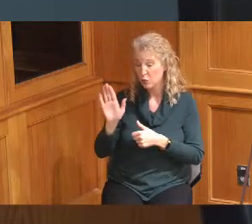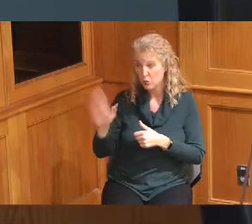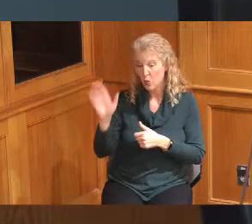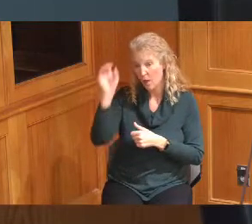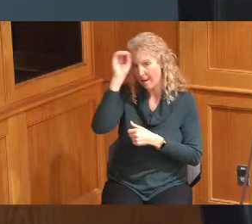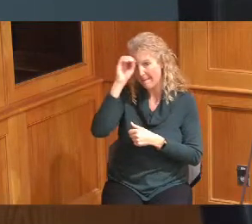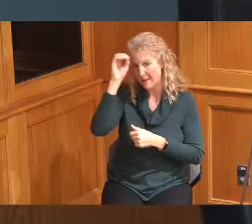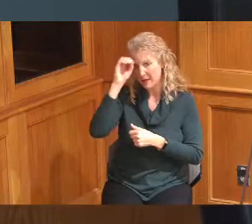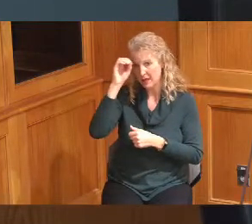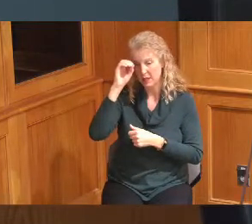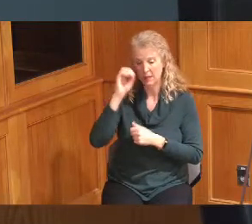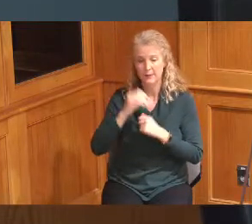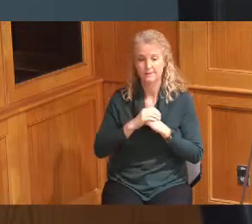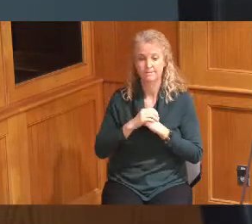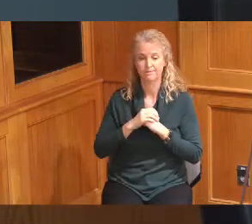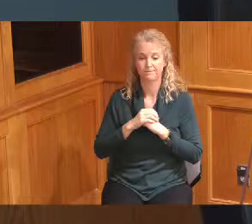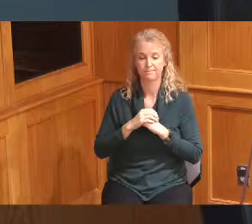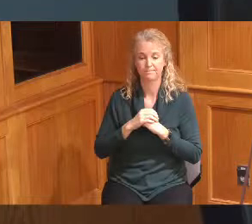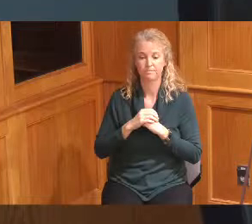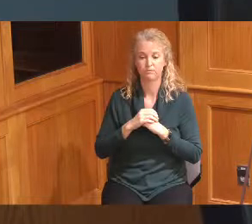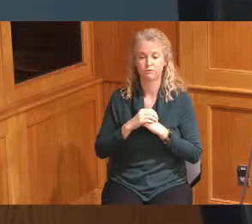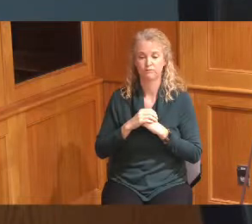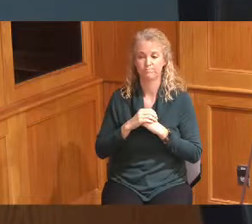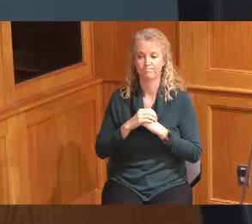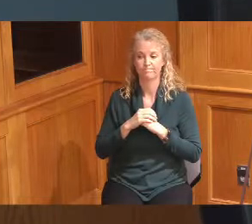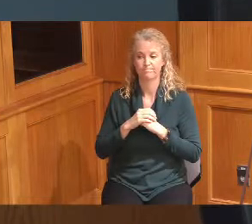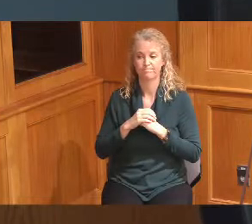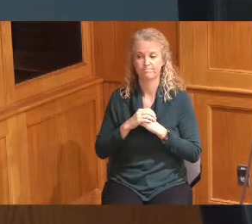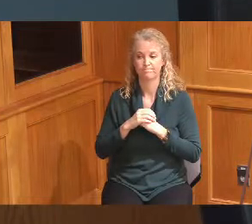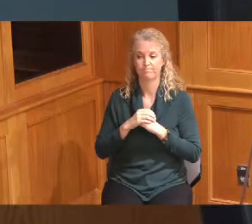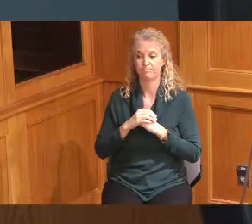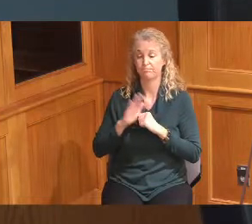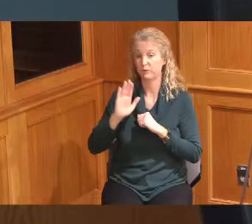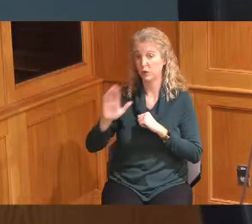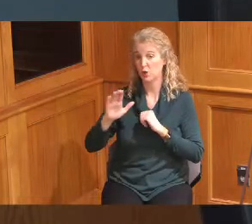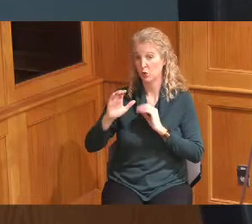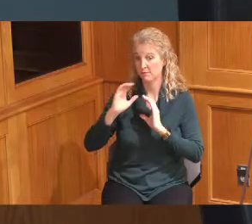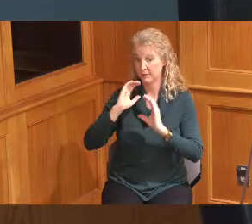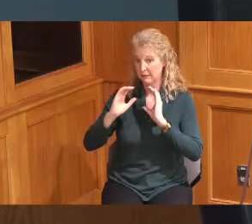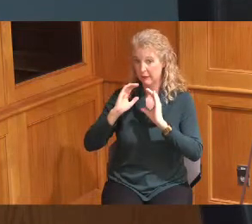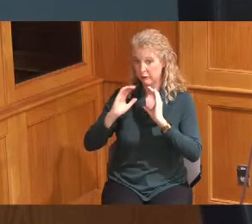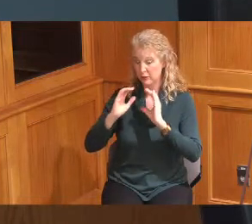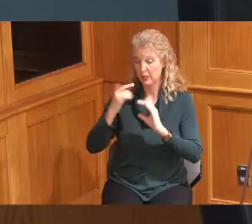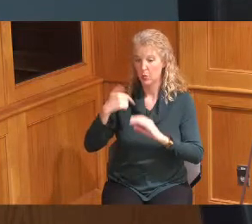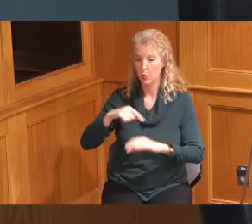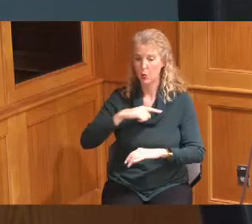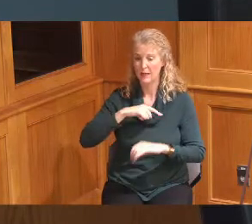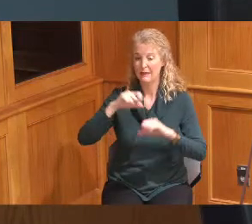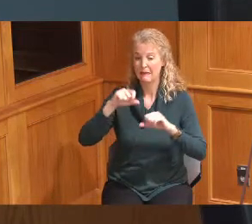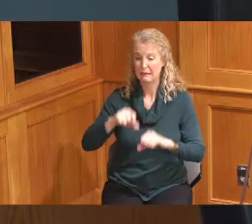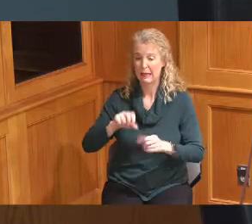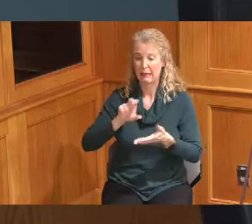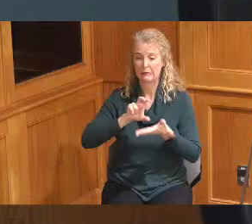your participating in those conversations so that we can make more strategic Investments so I think